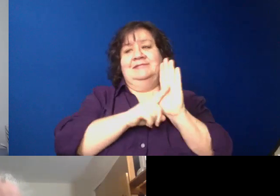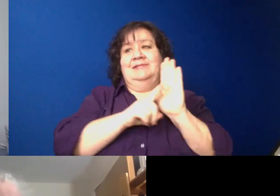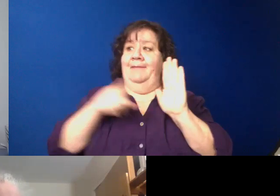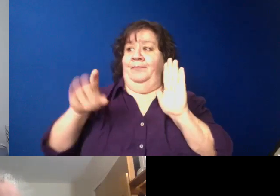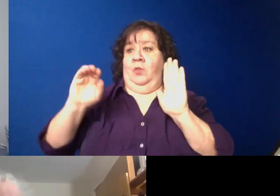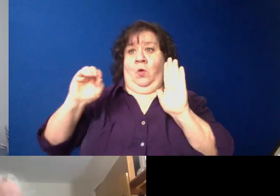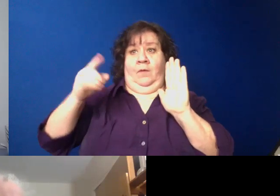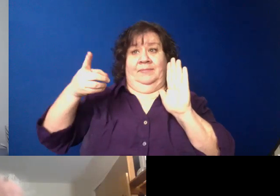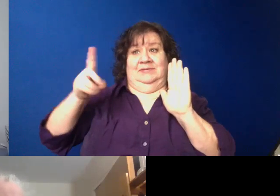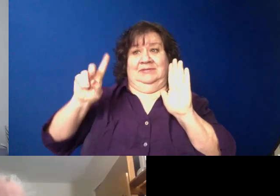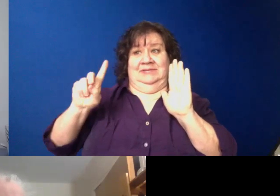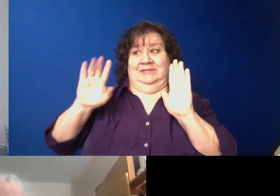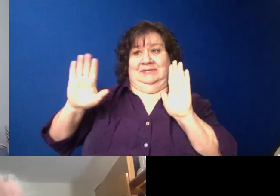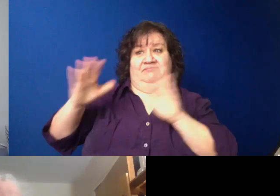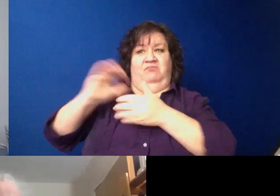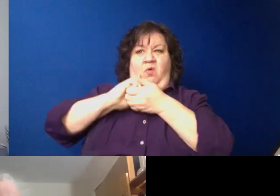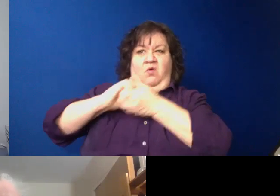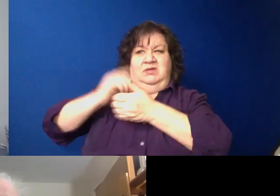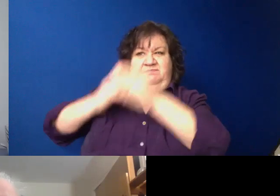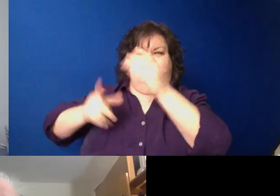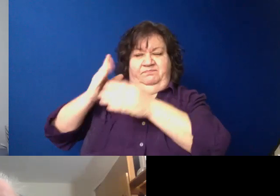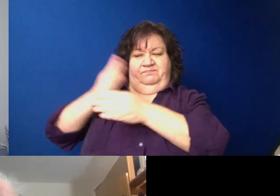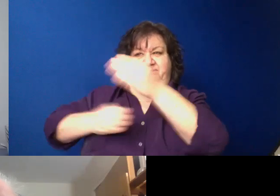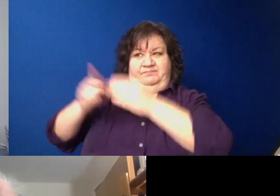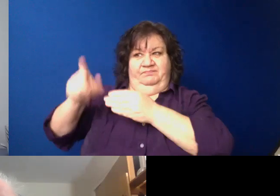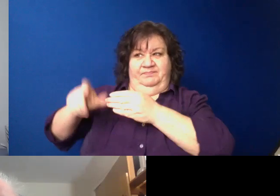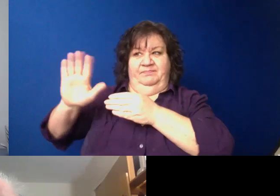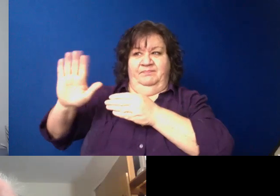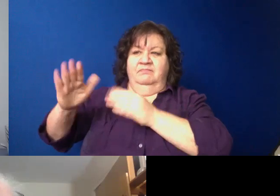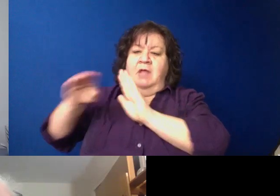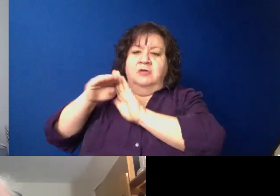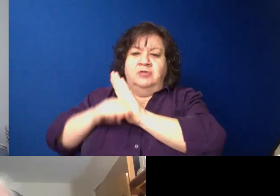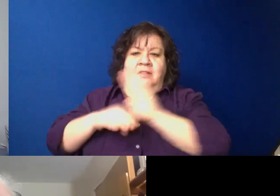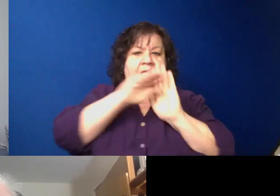around that so i those just kind of when we talk about why one of the key questions that coming up